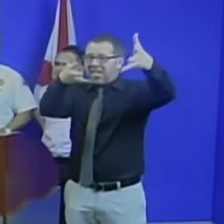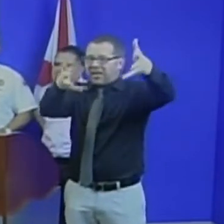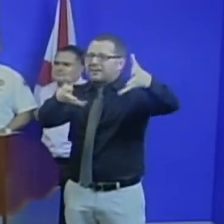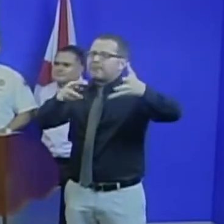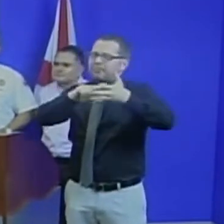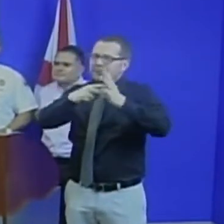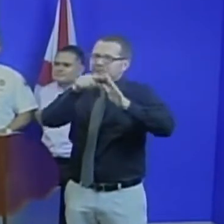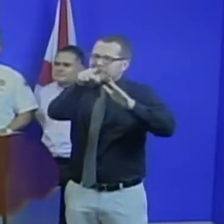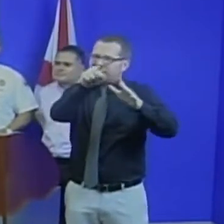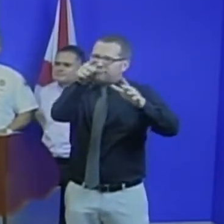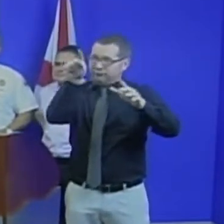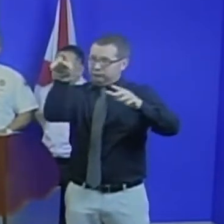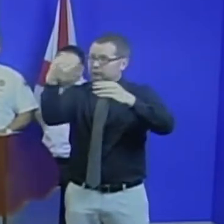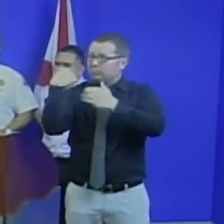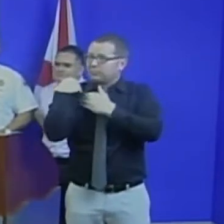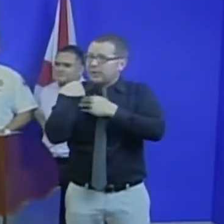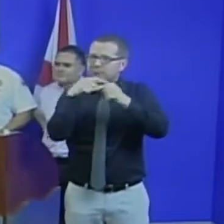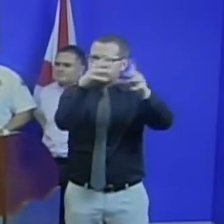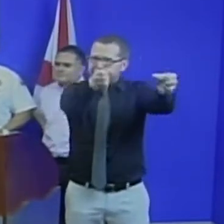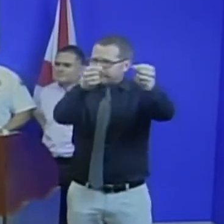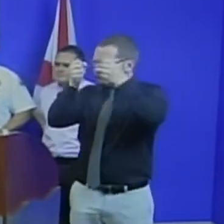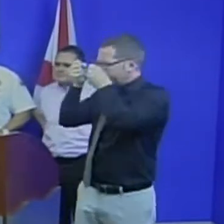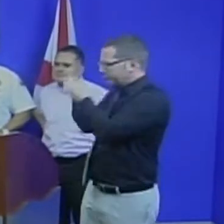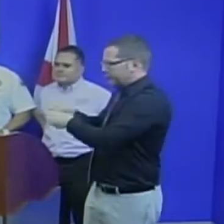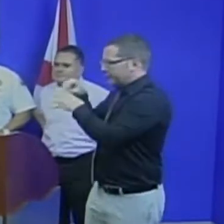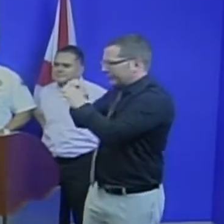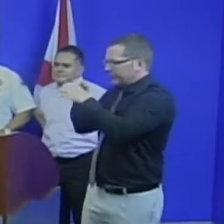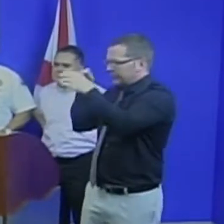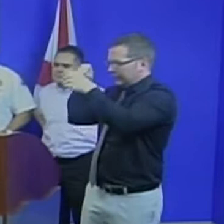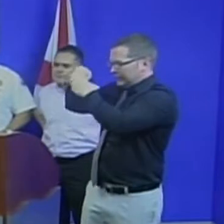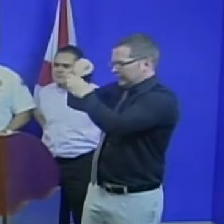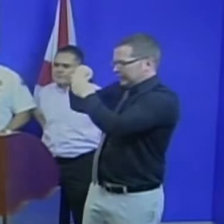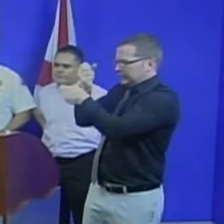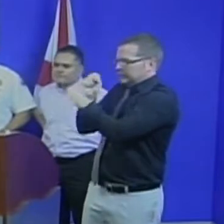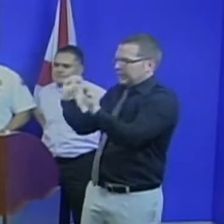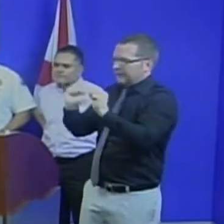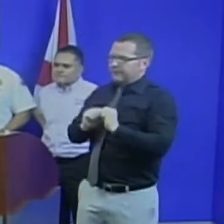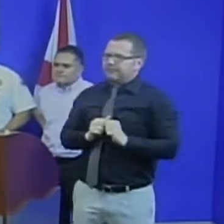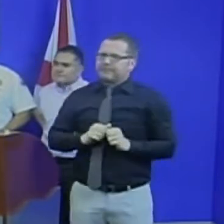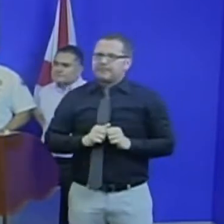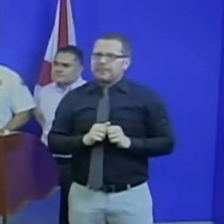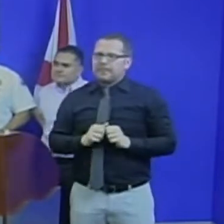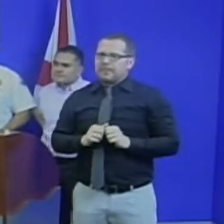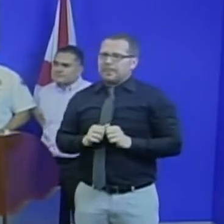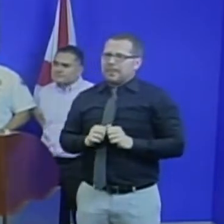BECAUSE ONCE THE WINDS START PICKING UP THOSE CAN BE PROJECTILES THAT CAN BE